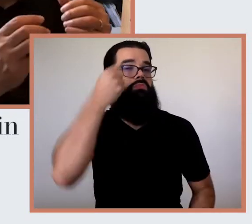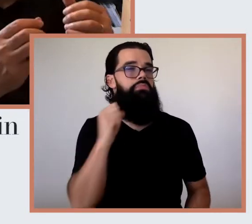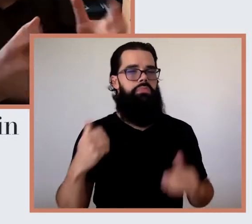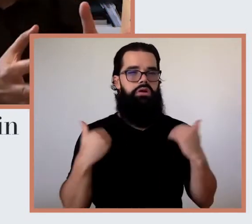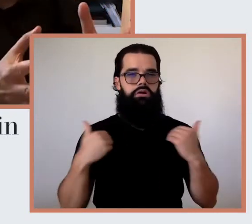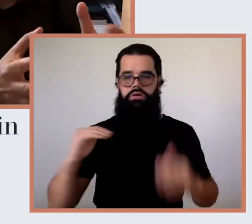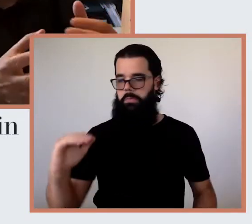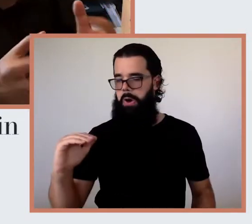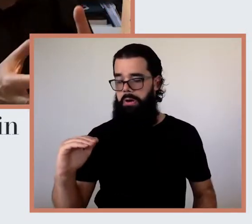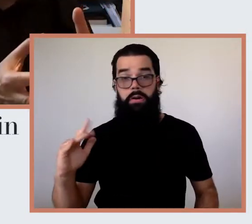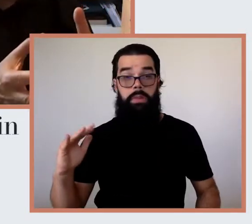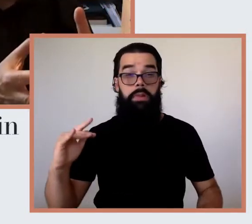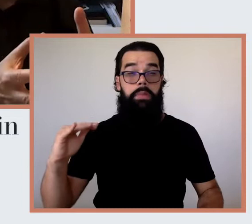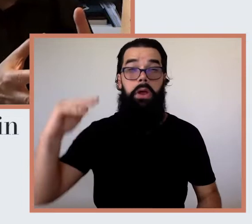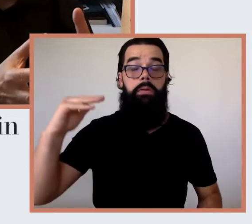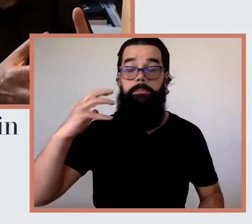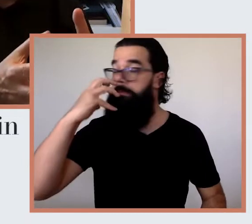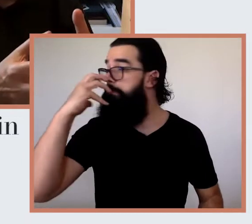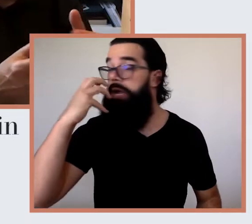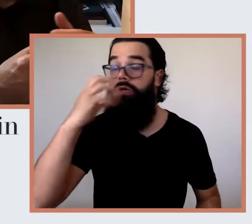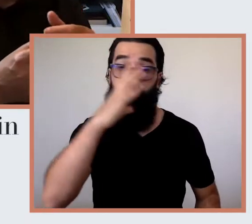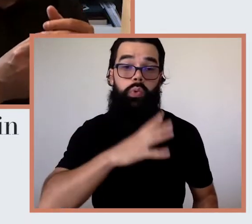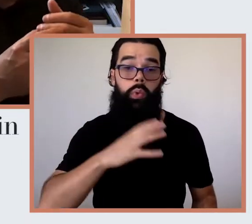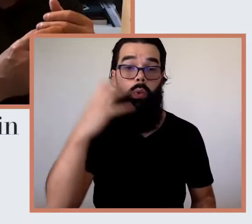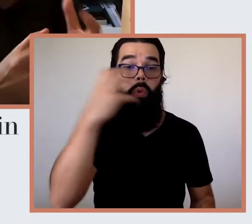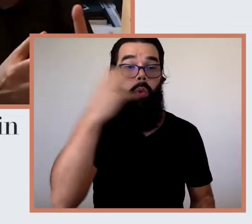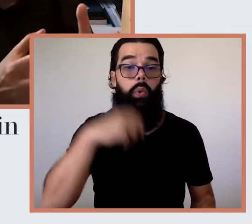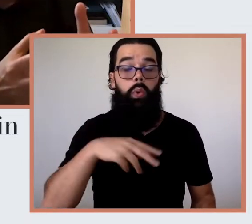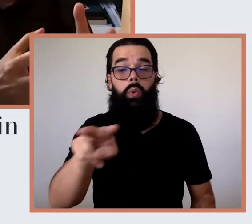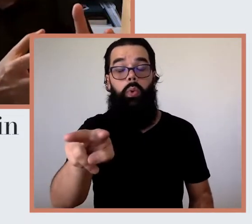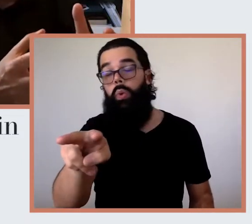from a little tiny little girl to an amazing woman.